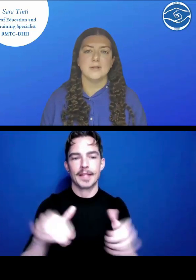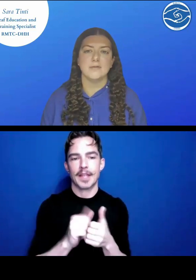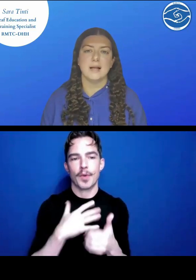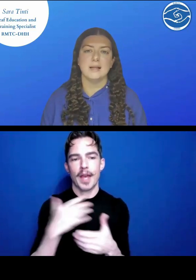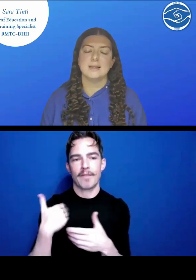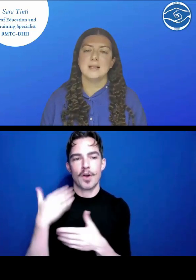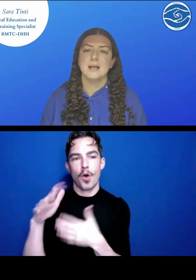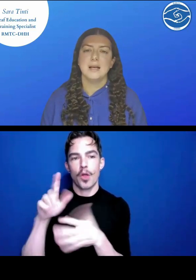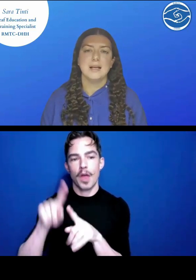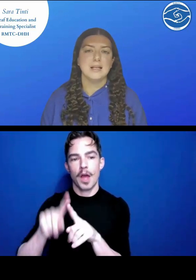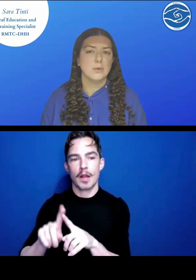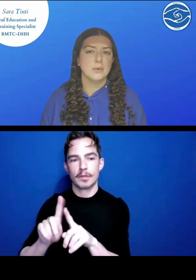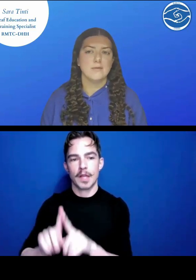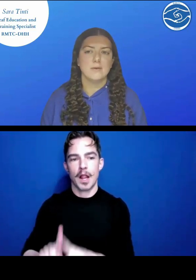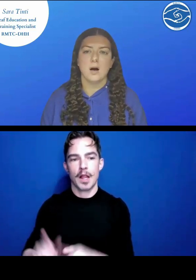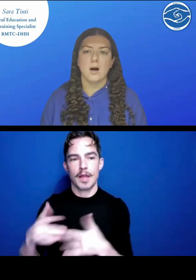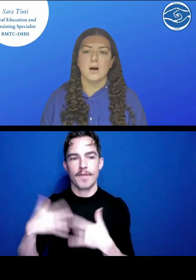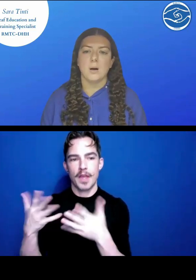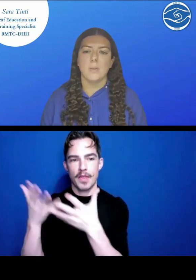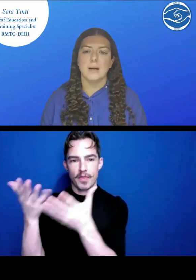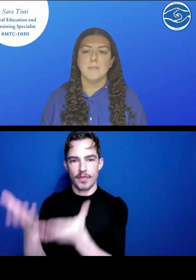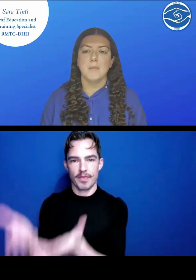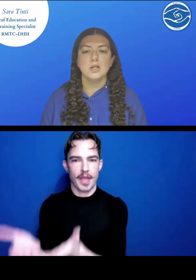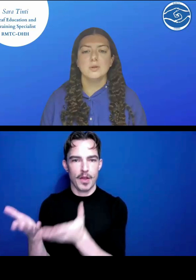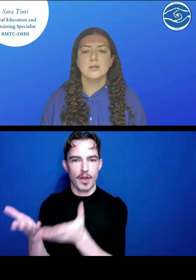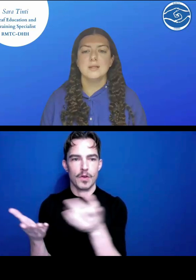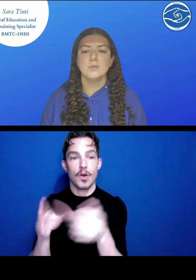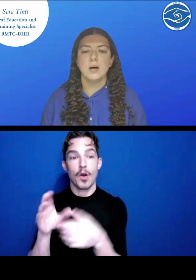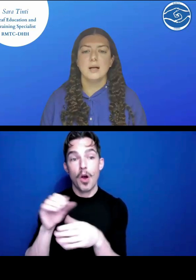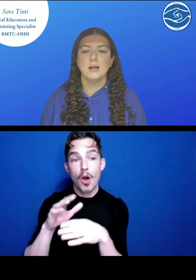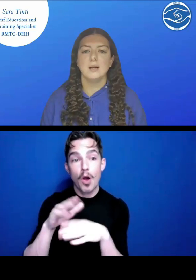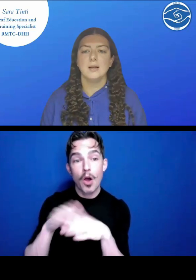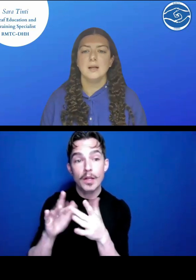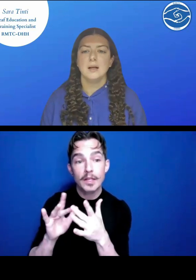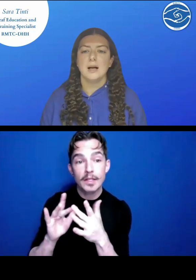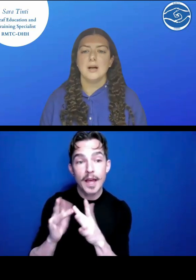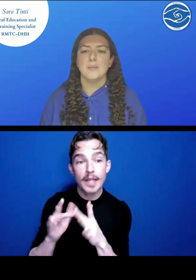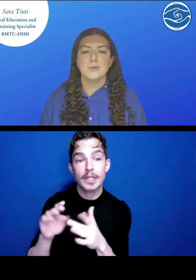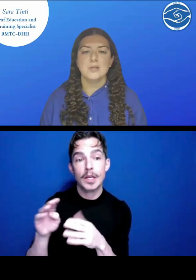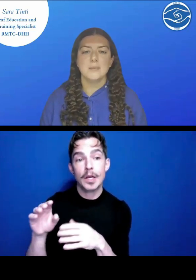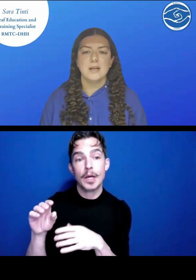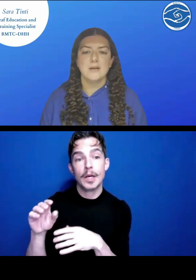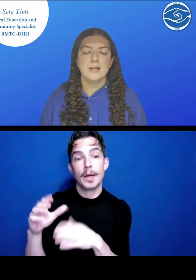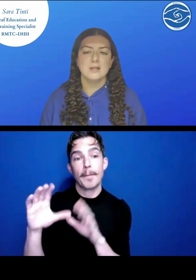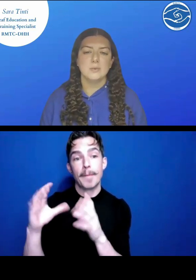the different events in here. We've got our online modules as well. These were some of the events